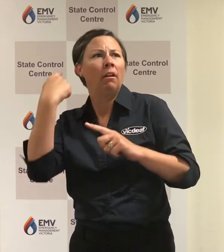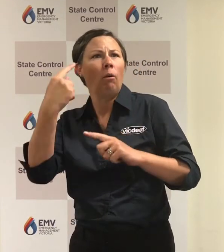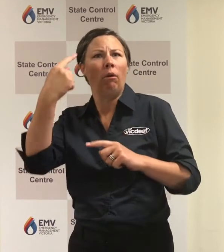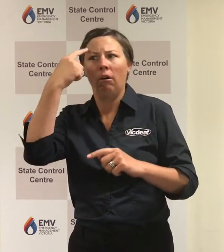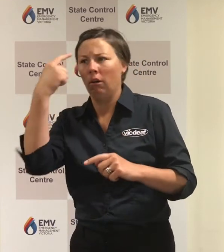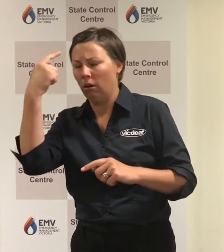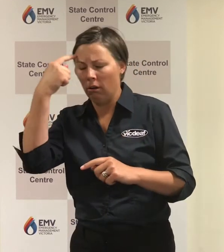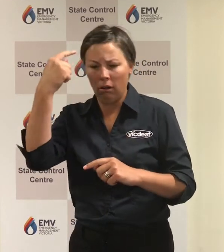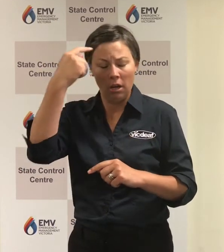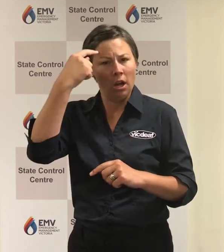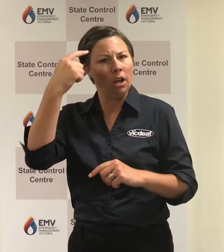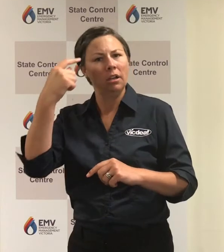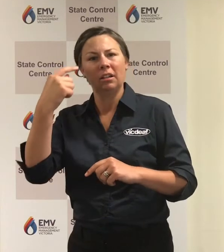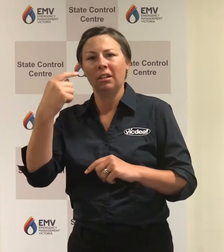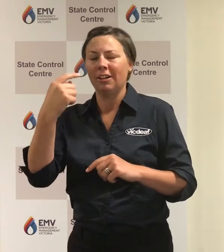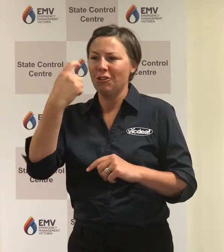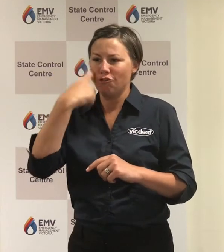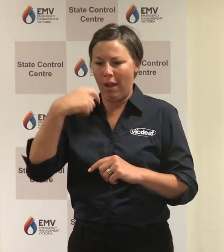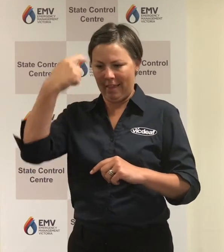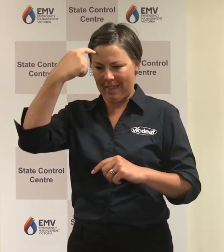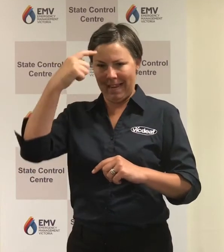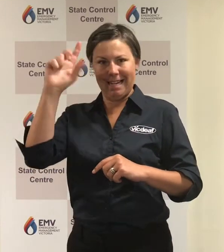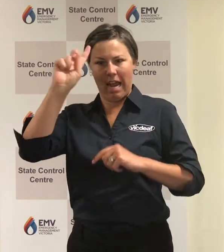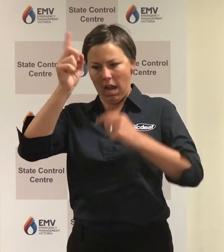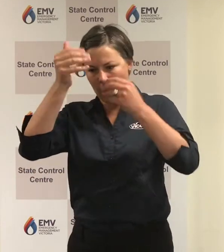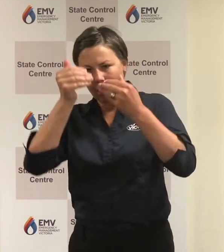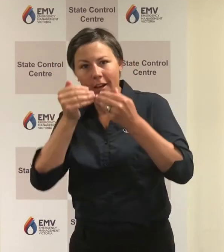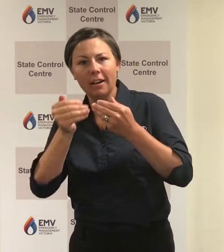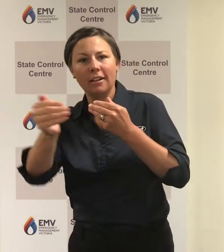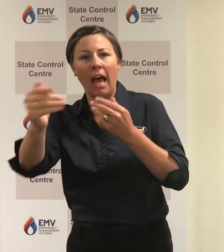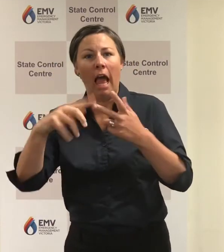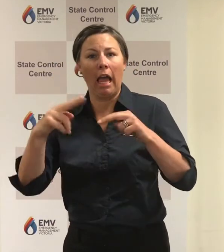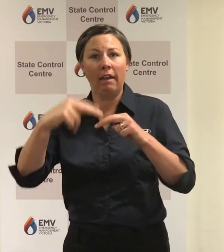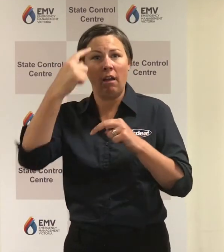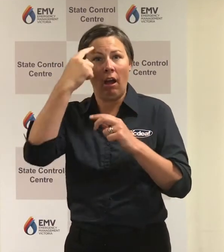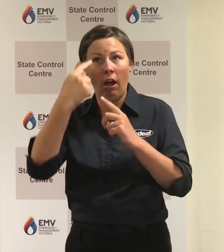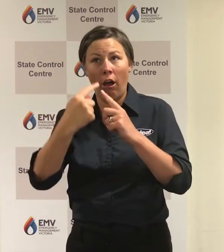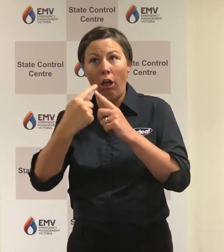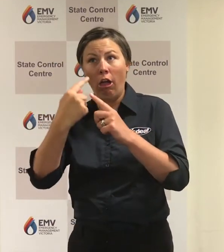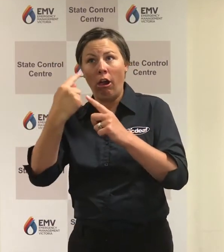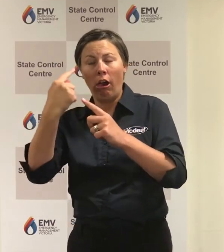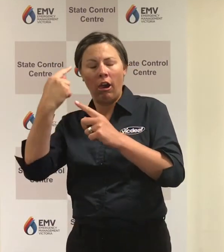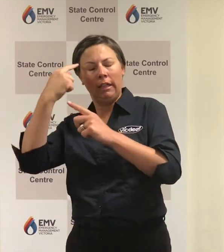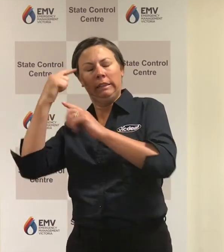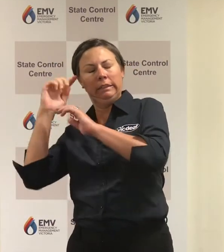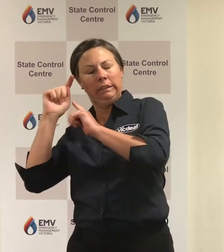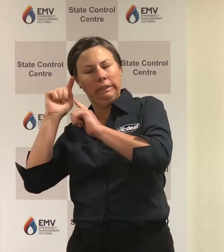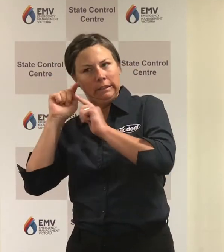themselves going back to what happened at the time, bring it forward to the present and how things are recovering.